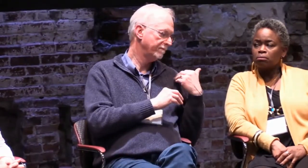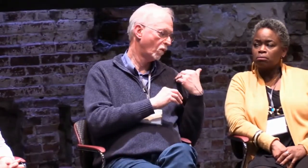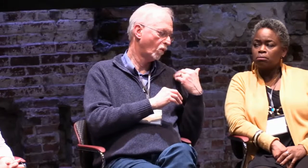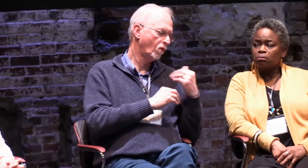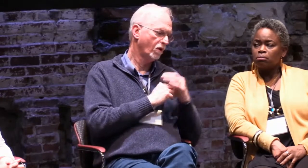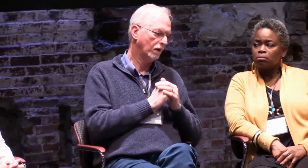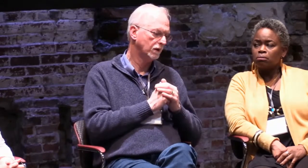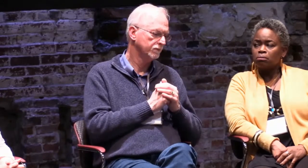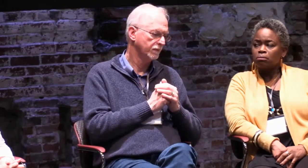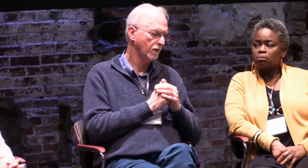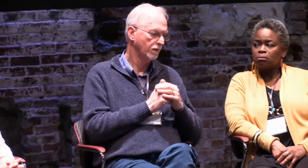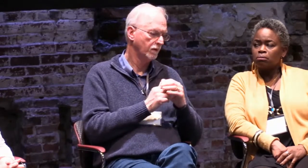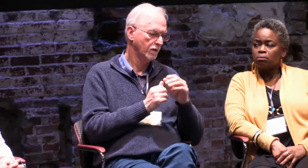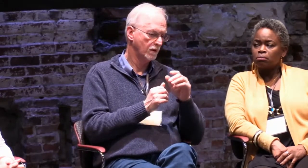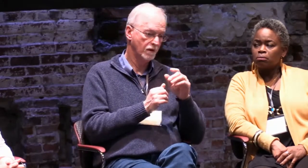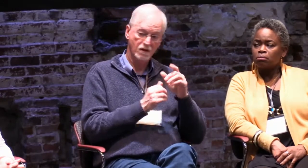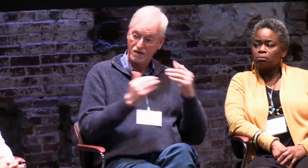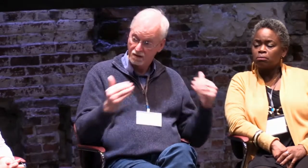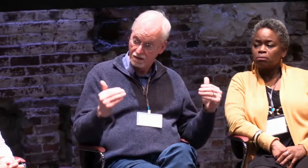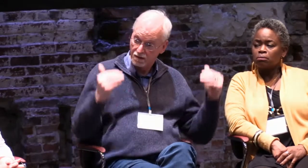I'd like to tie into what Michelle had mentioned.